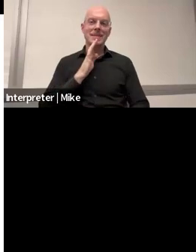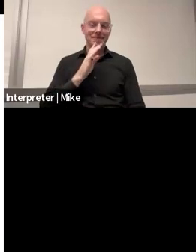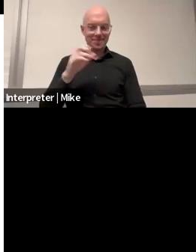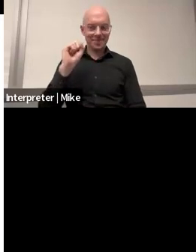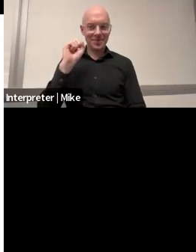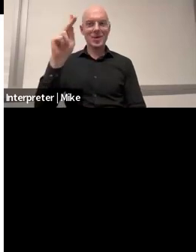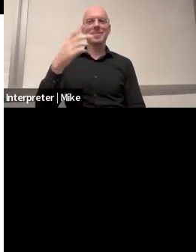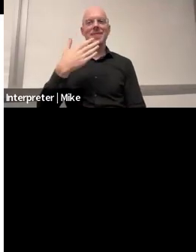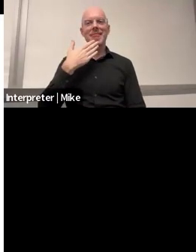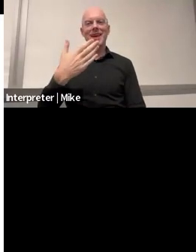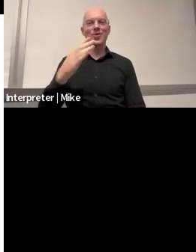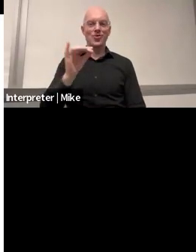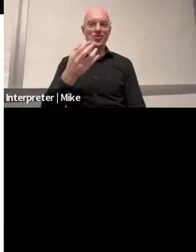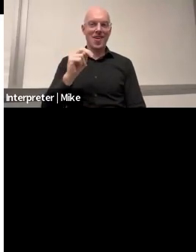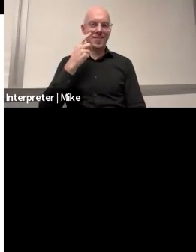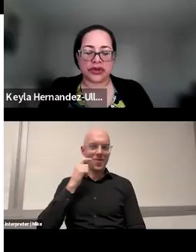Keyla Hernandez-Ulloa: Thank you, John, for that information.